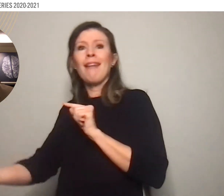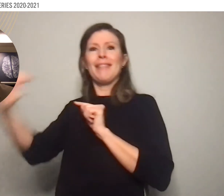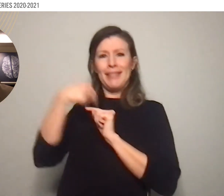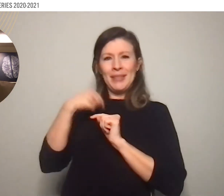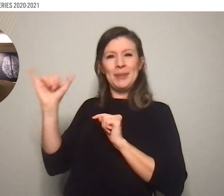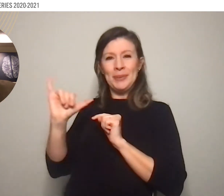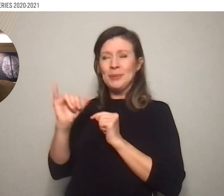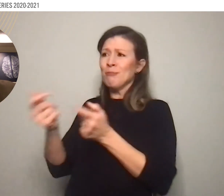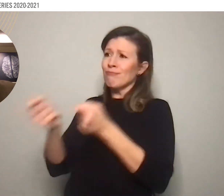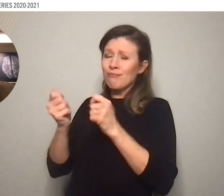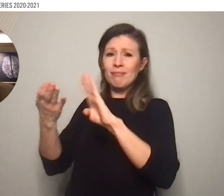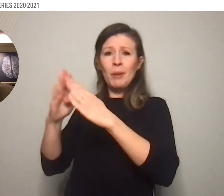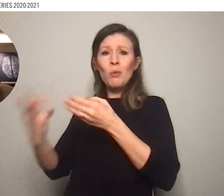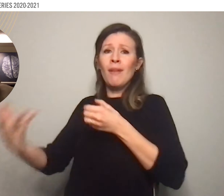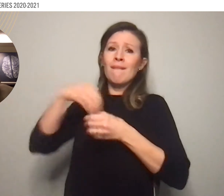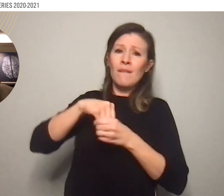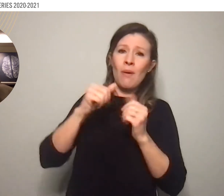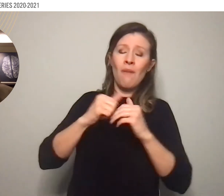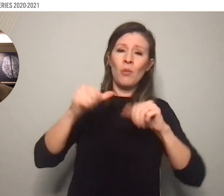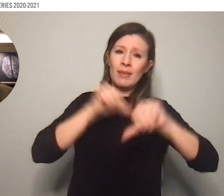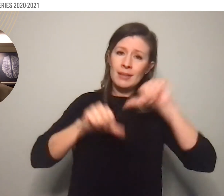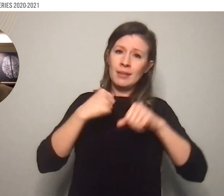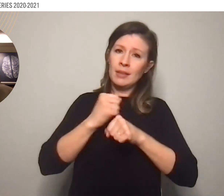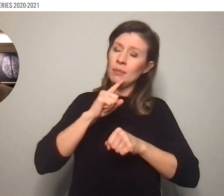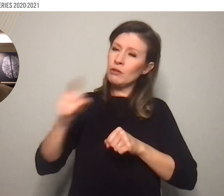And vice versa, you know, getting the community involved with the science to make sure